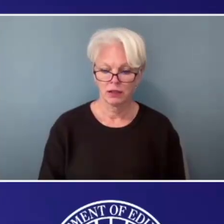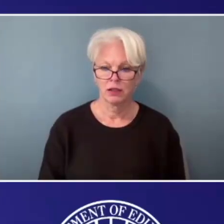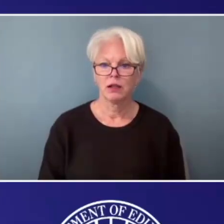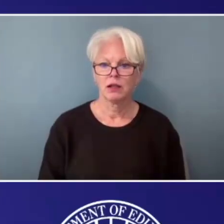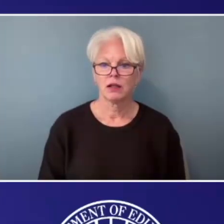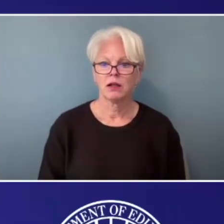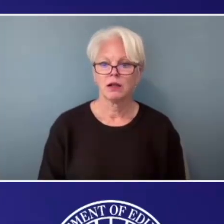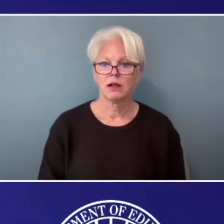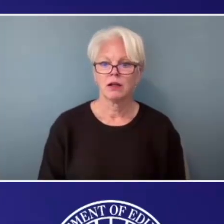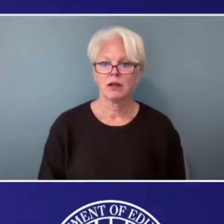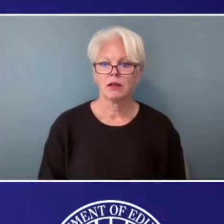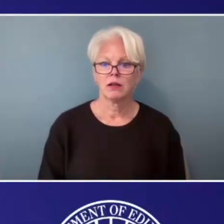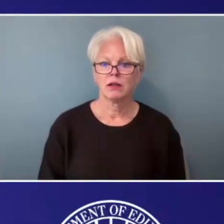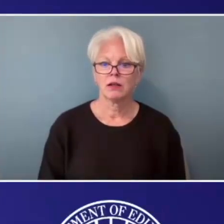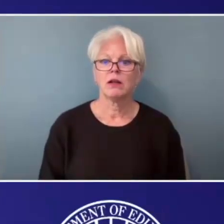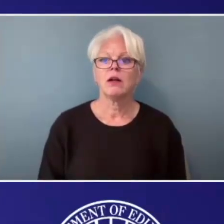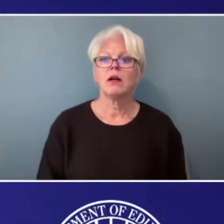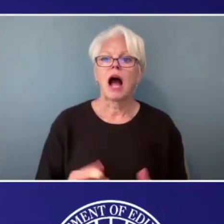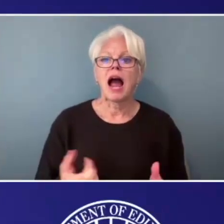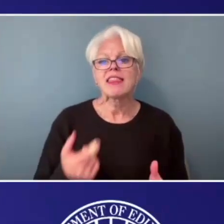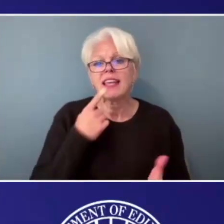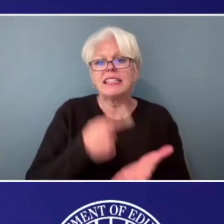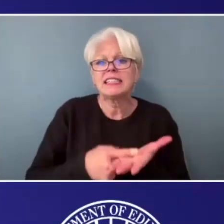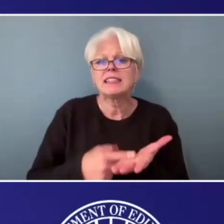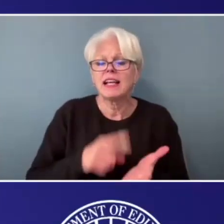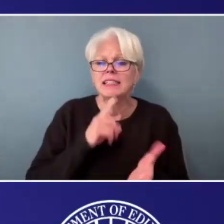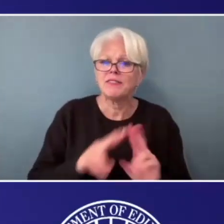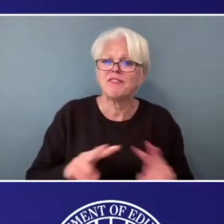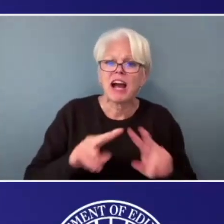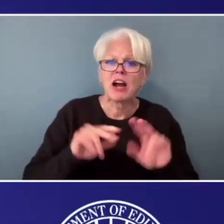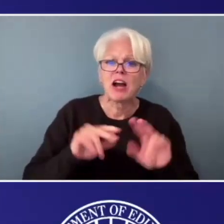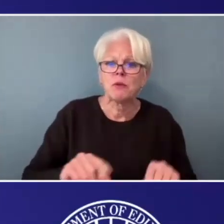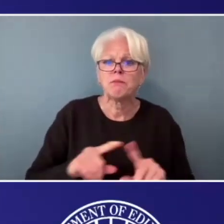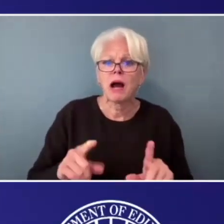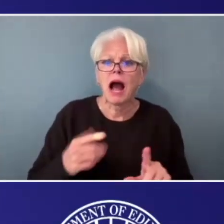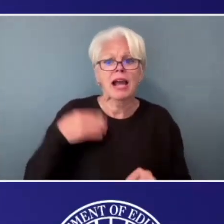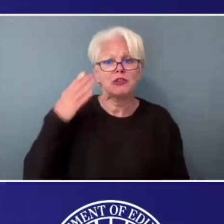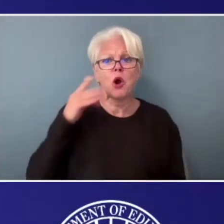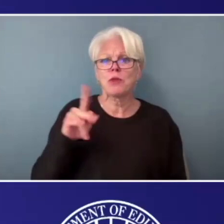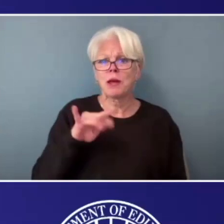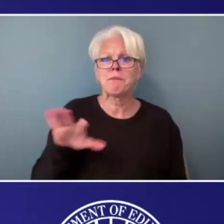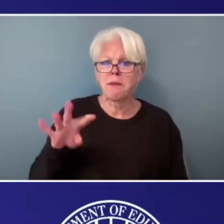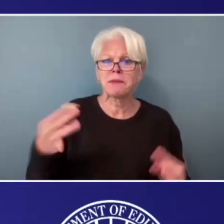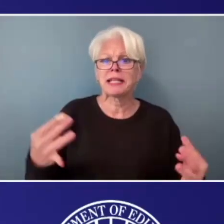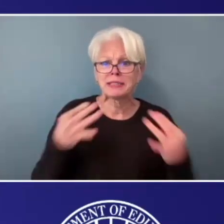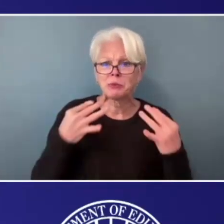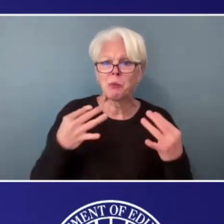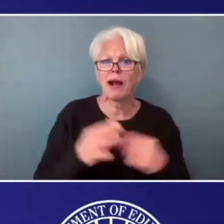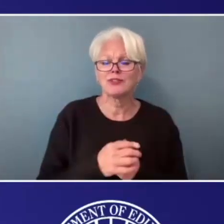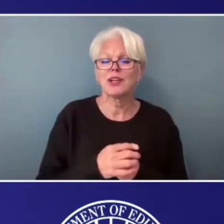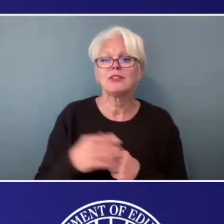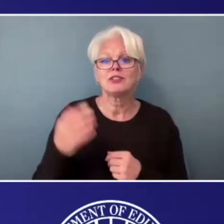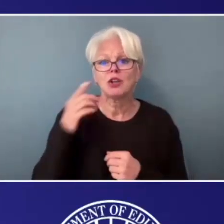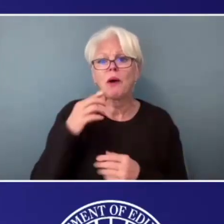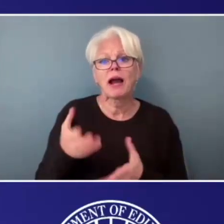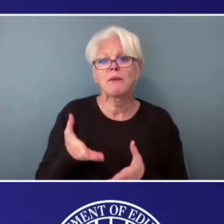valuable. But I -- knowing that the public is watching this, I would suggest that we do this in a caucus to go further,